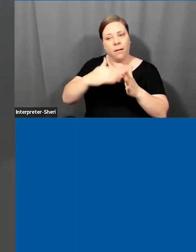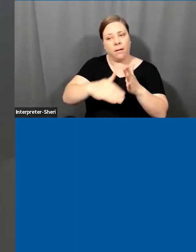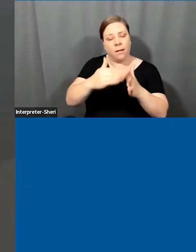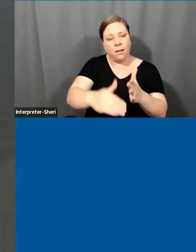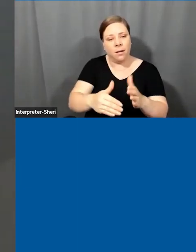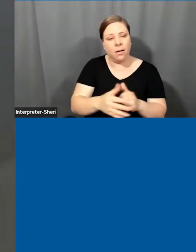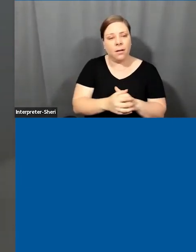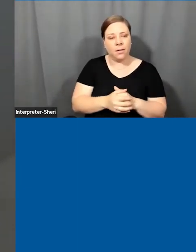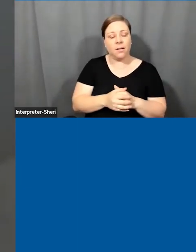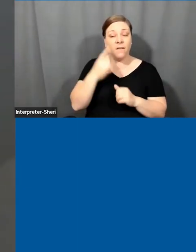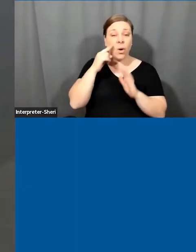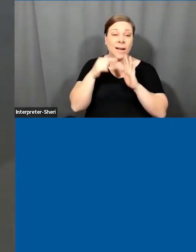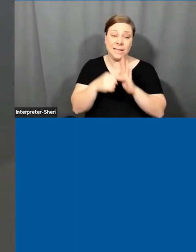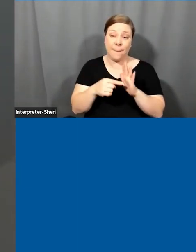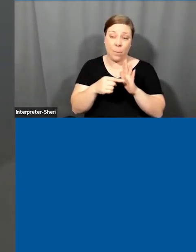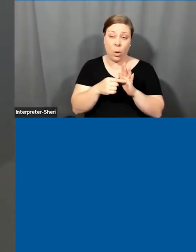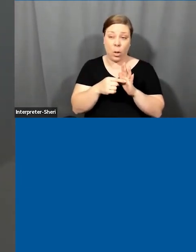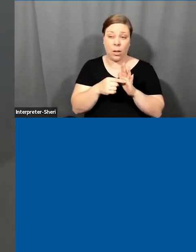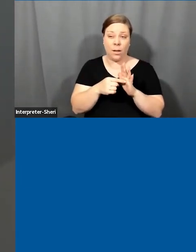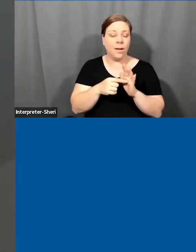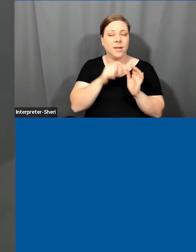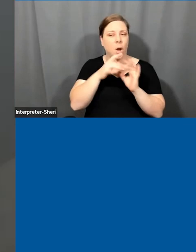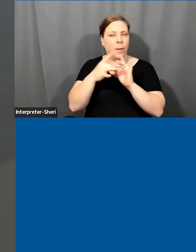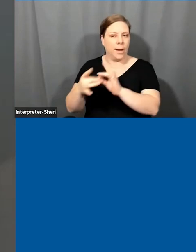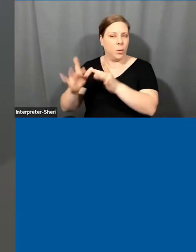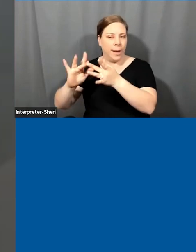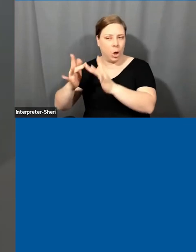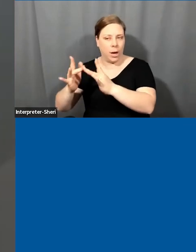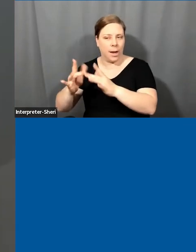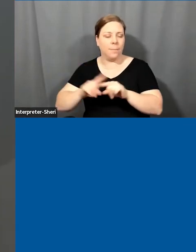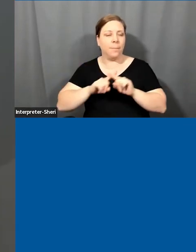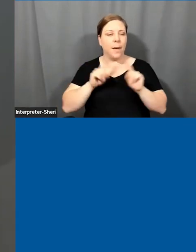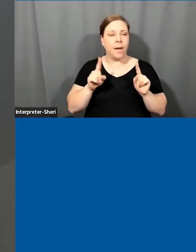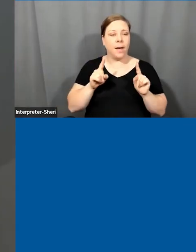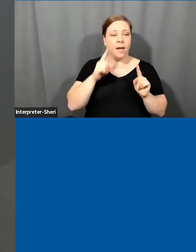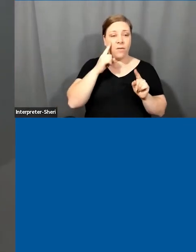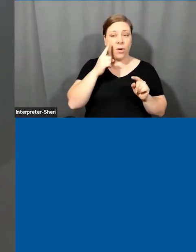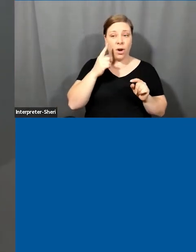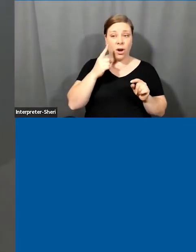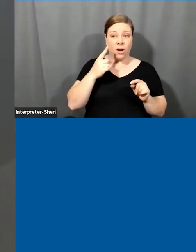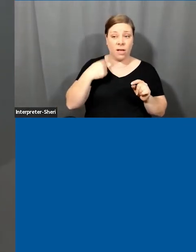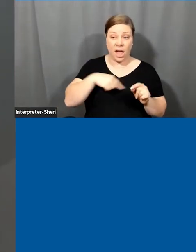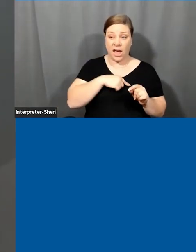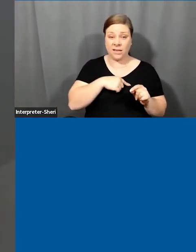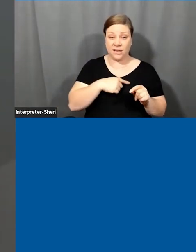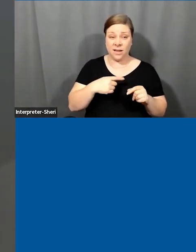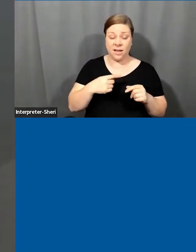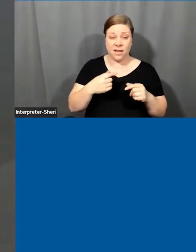I'll give you an example that has nothing to do with the internet, but those of us who are dog users, after a while,